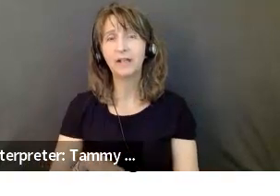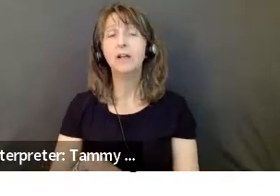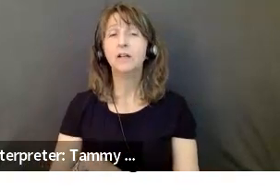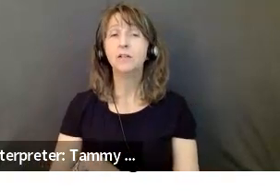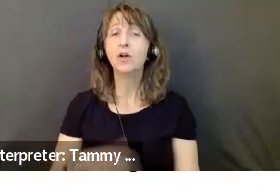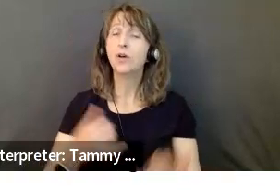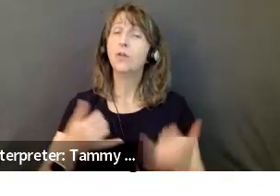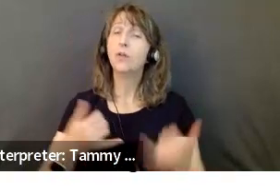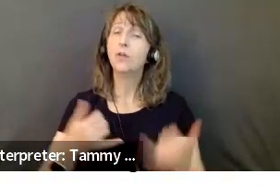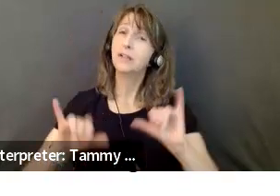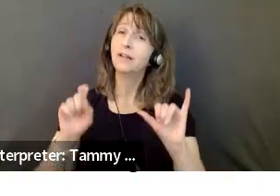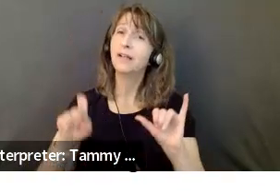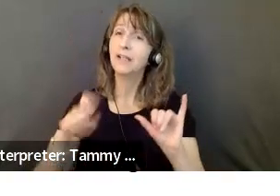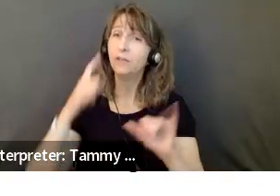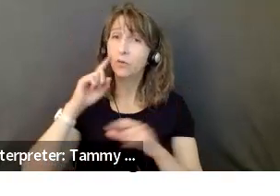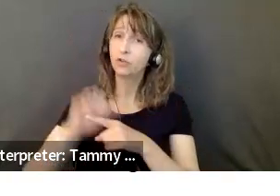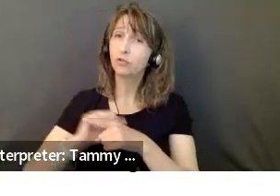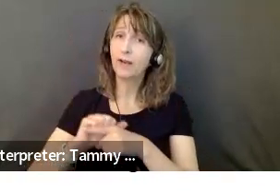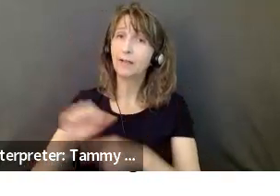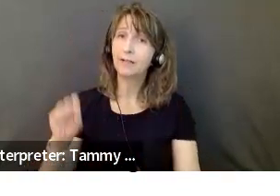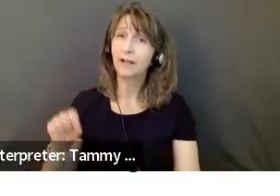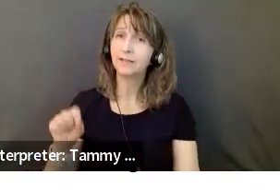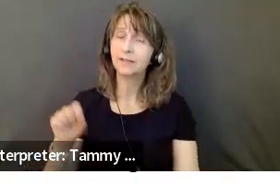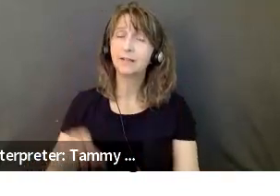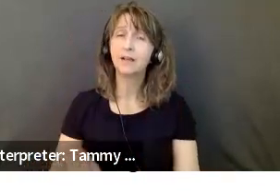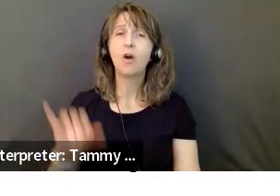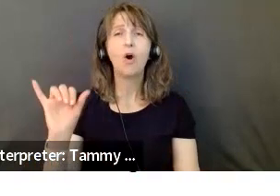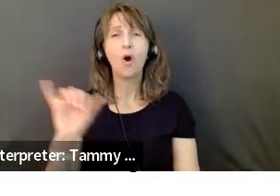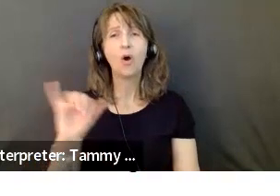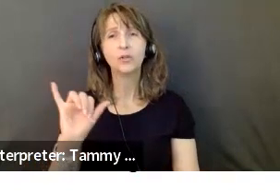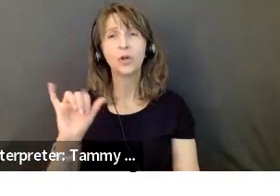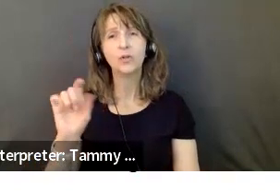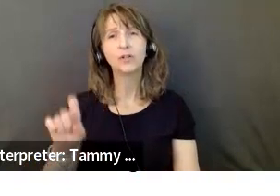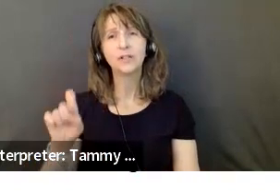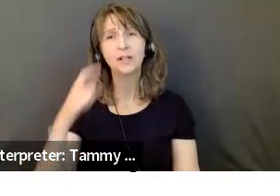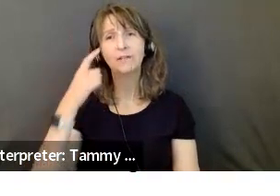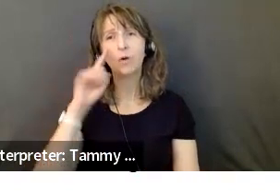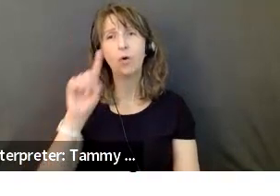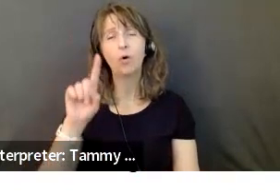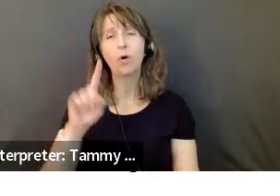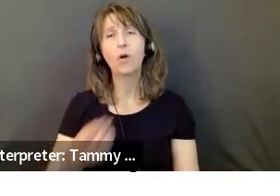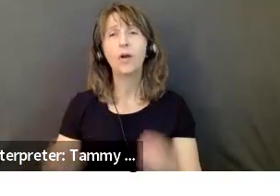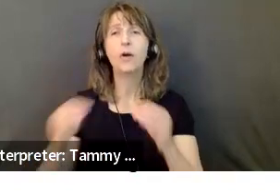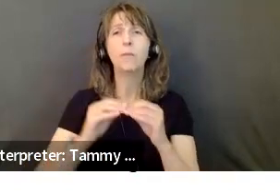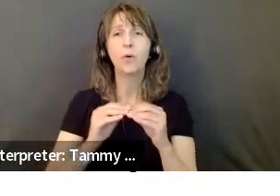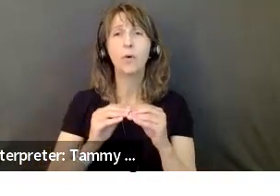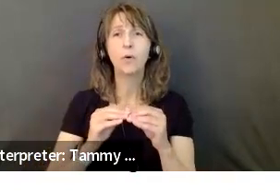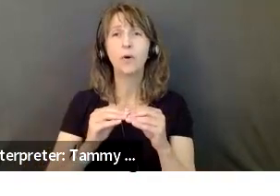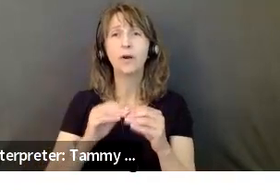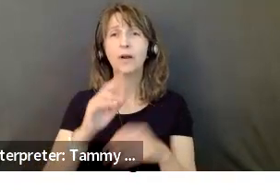For training, there's a also significant need for just an increase in these. It's types of clinicians.